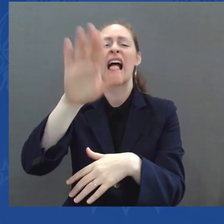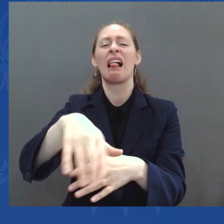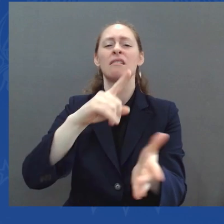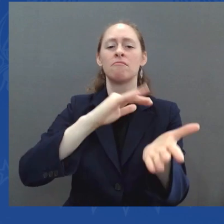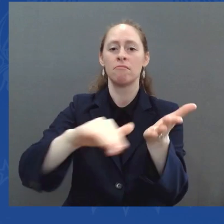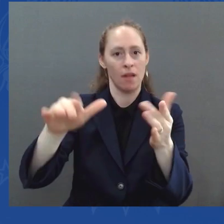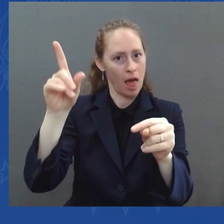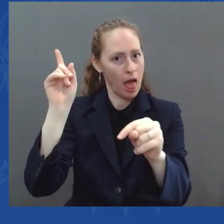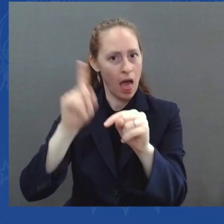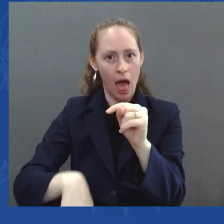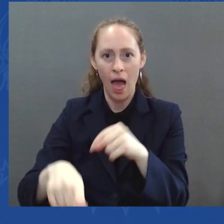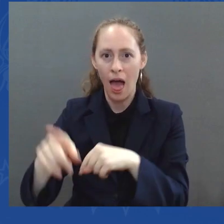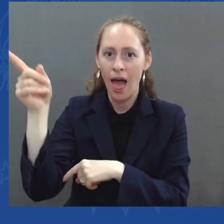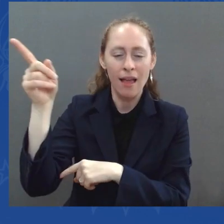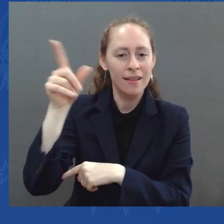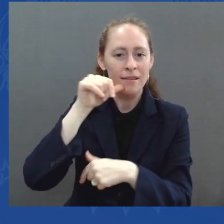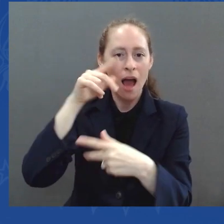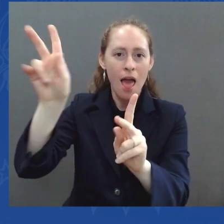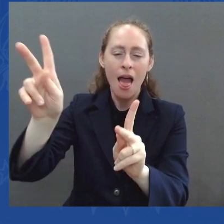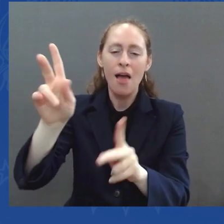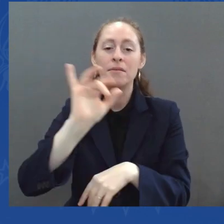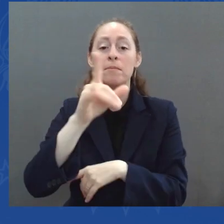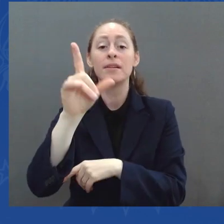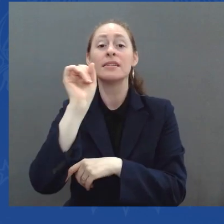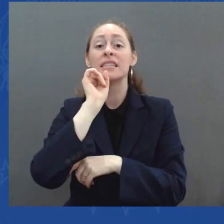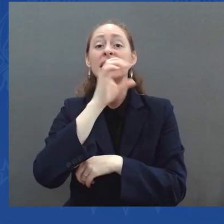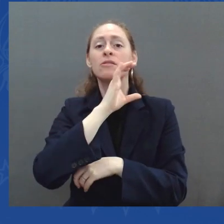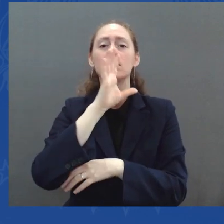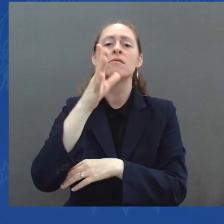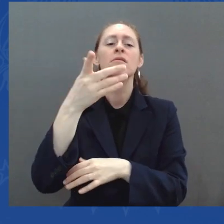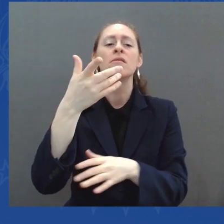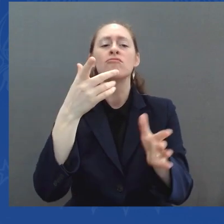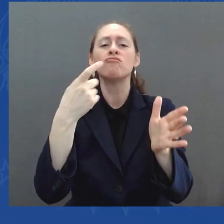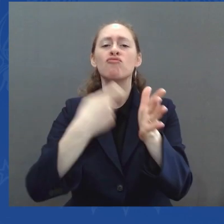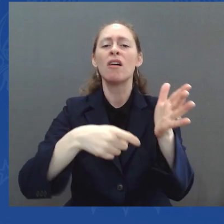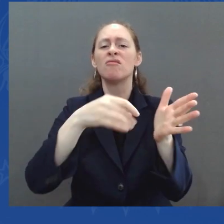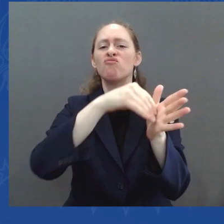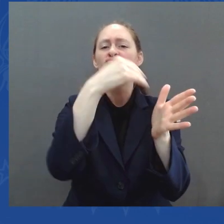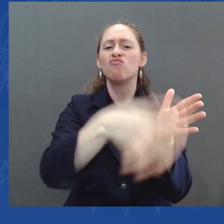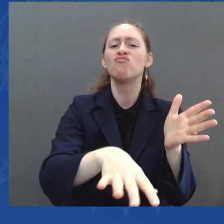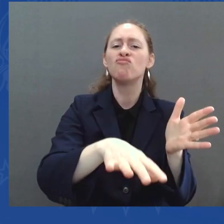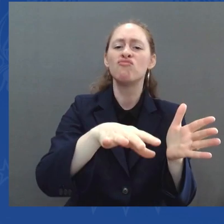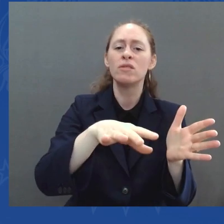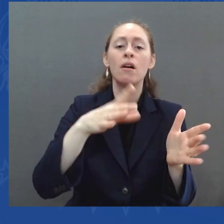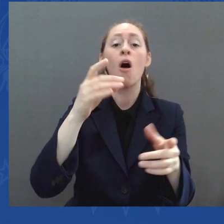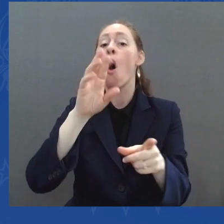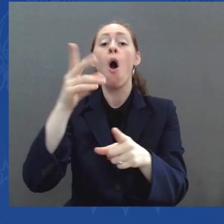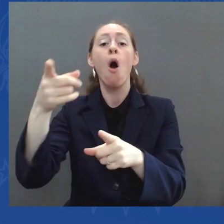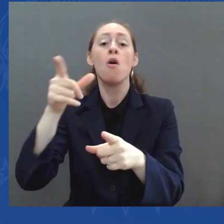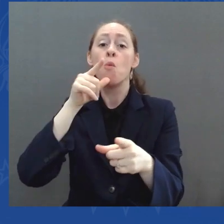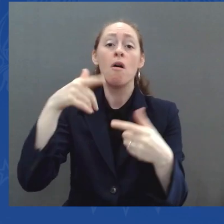until they're 26. It's eliminated lifetime limits on benefits that often put people in a jam.